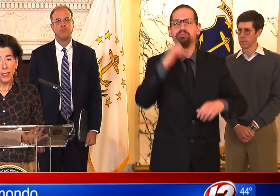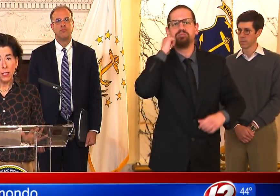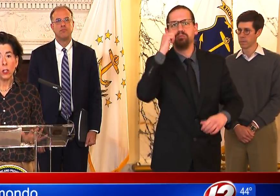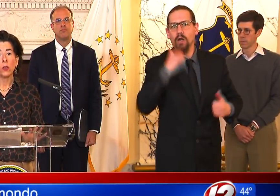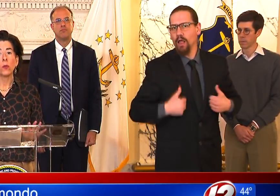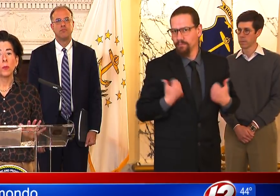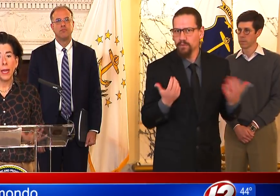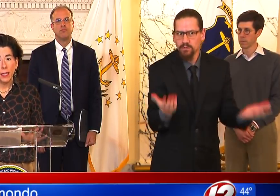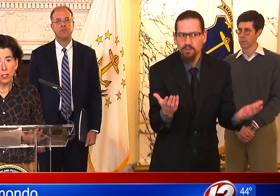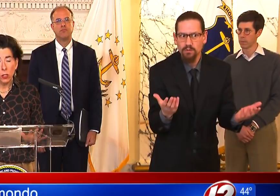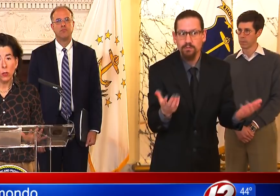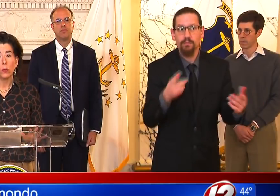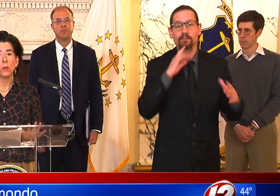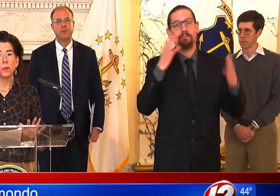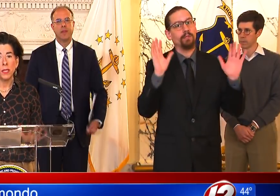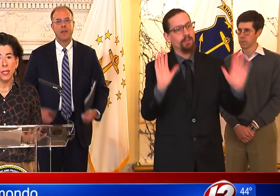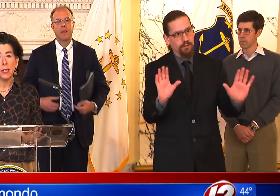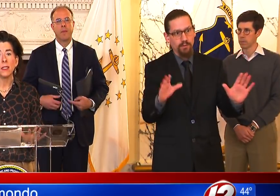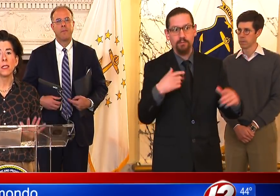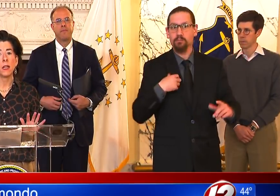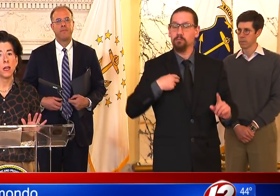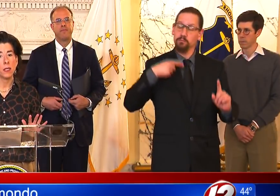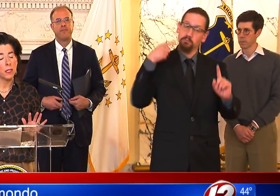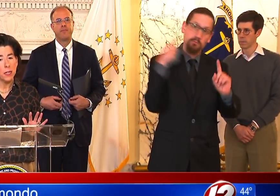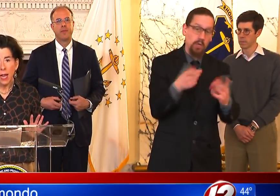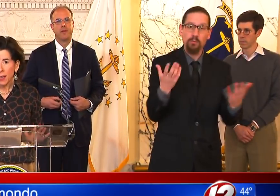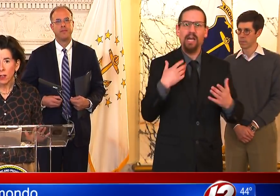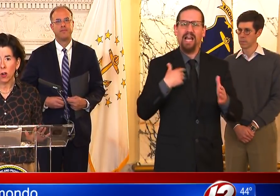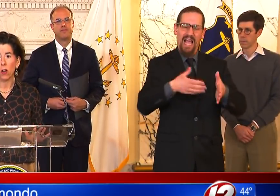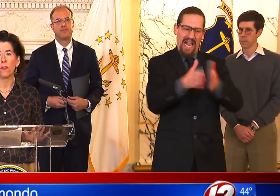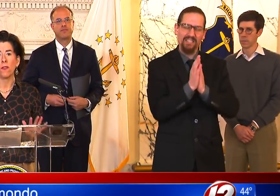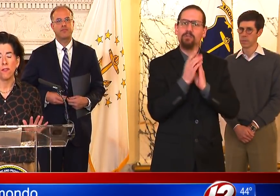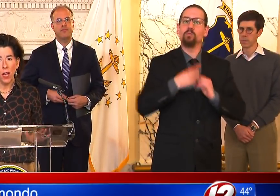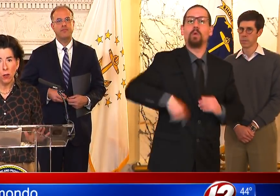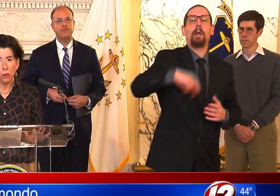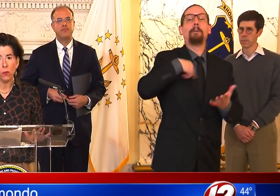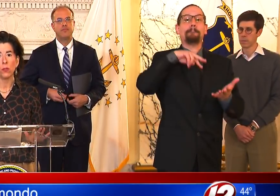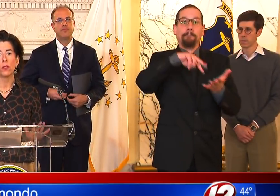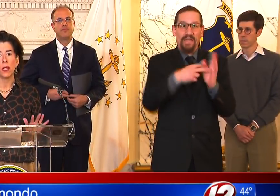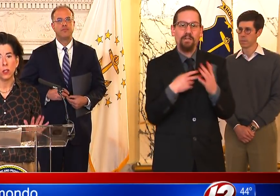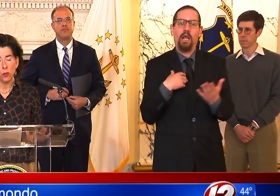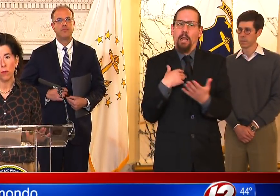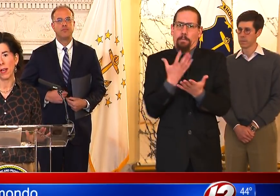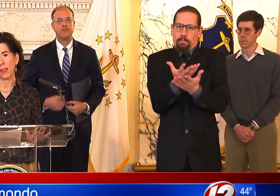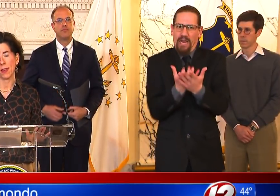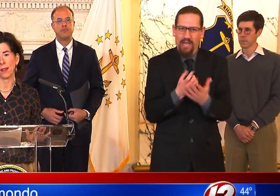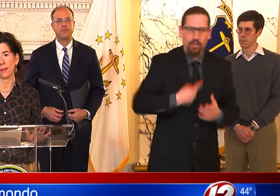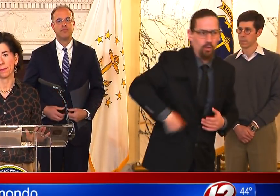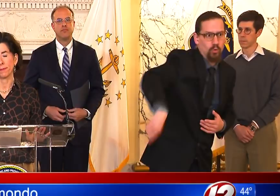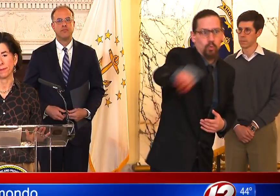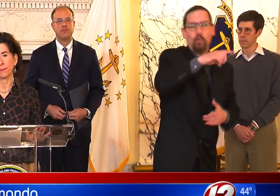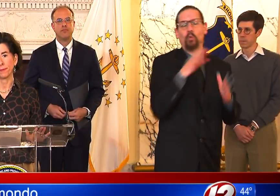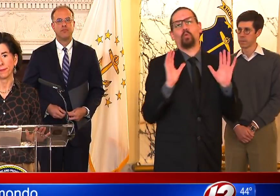WITH A SYMBOLISTS -- NORMALCY. I AM ASKING YOU, IMPLORING YOU,